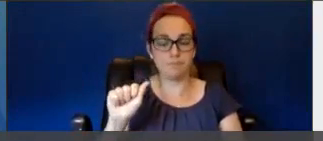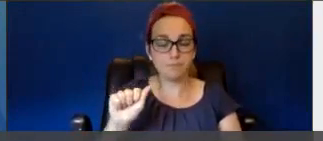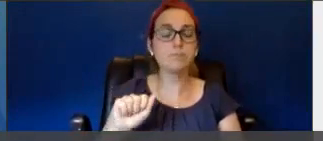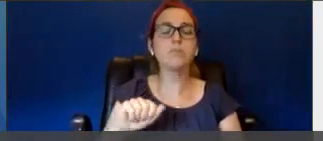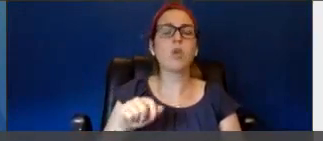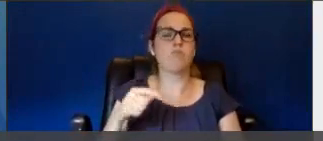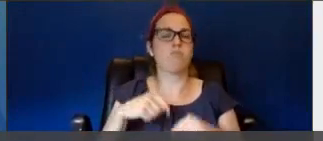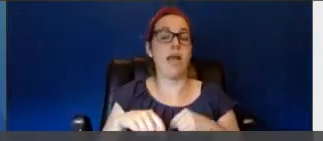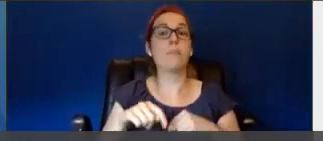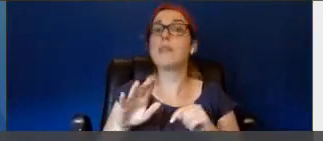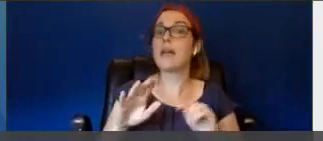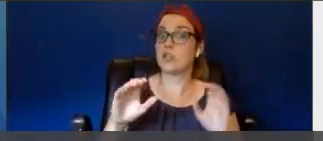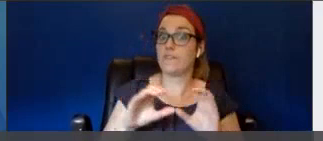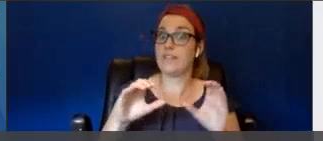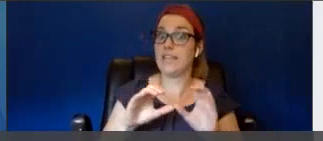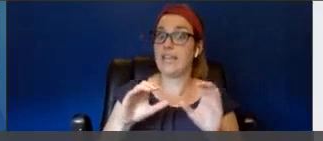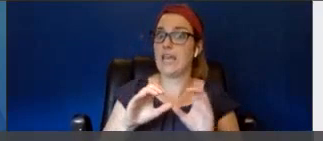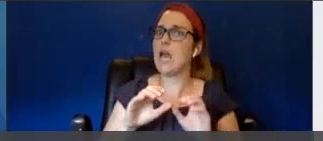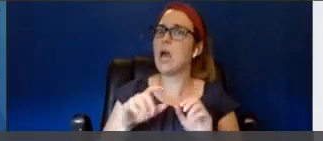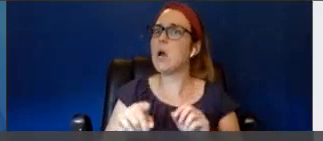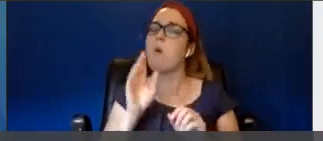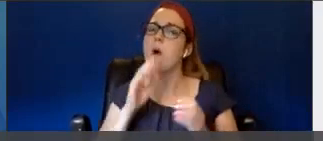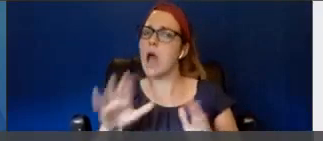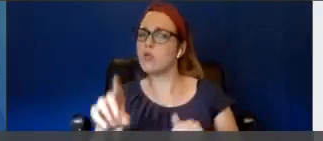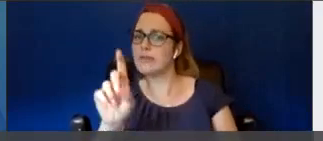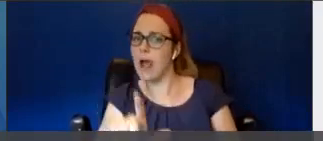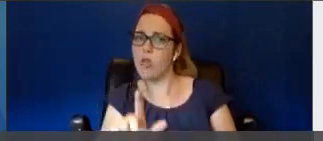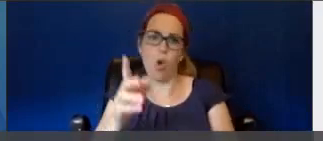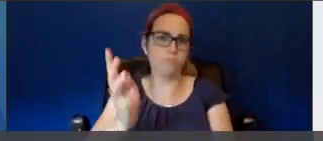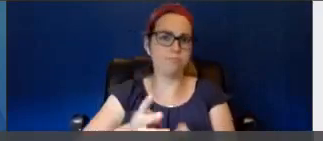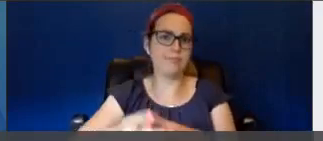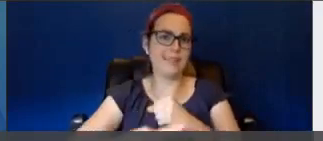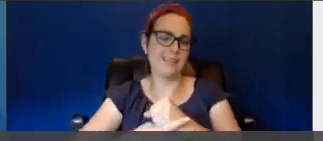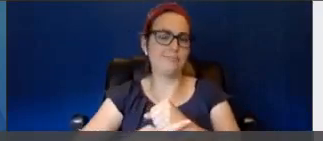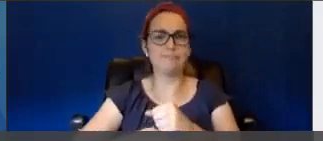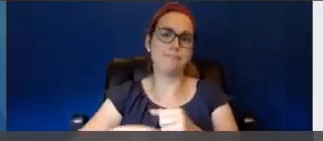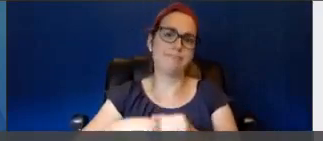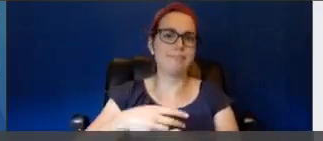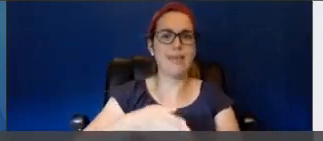is for personal portfolio use only and it is not used for CEU credits.